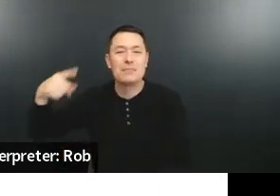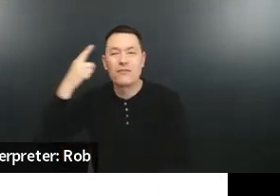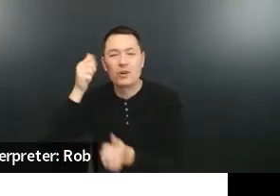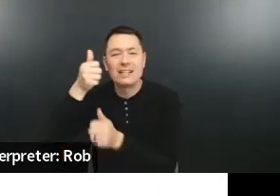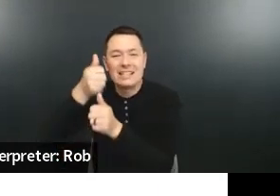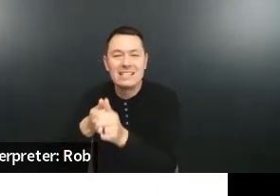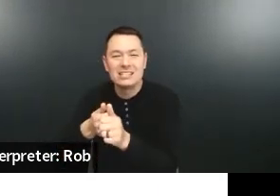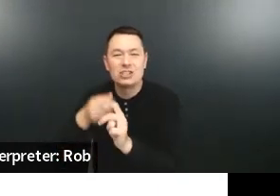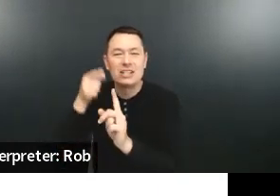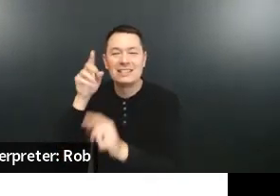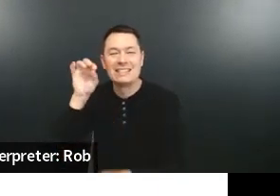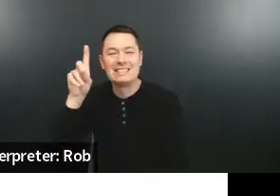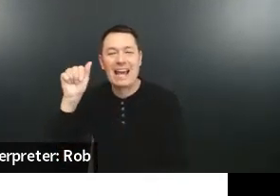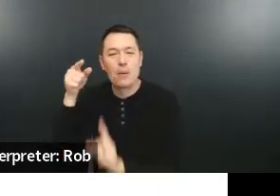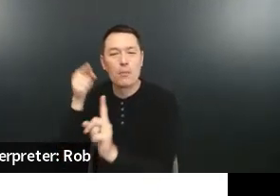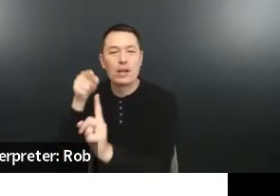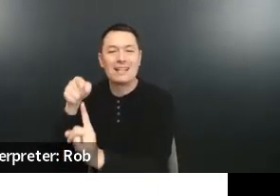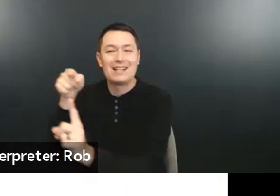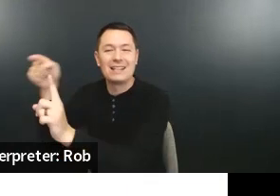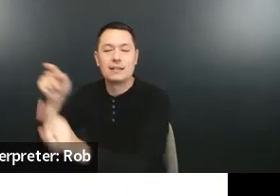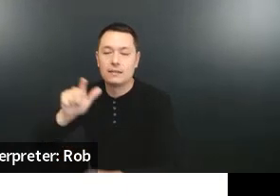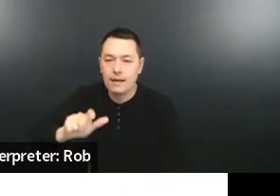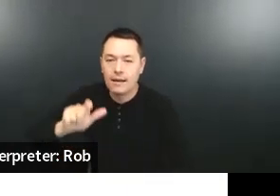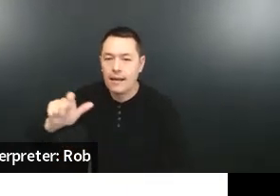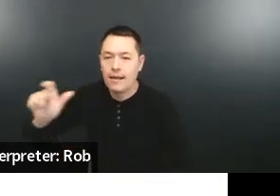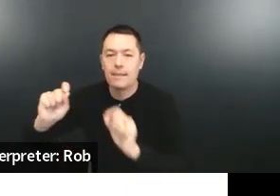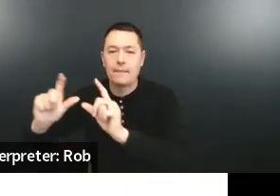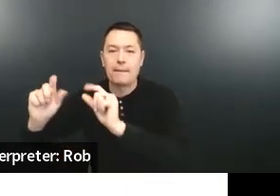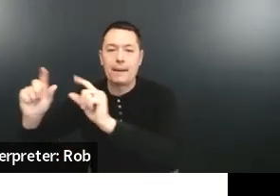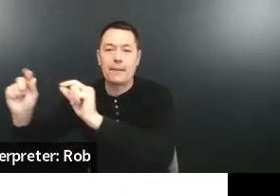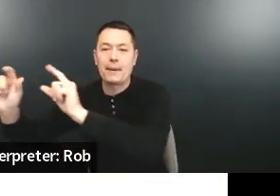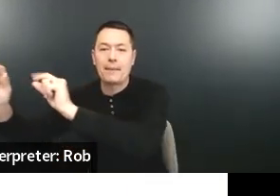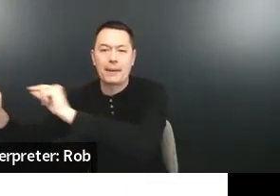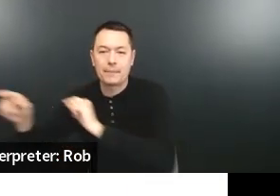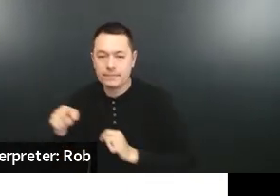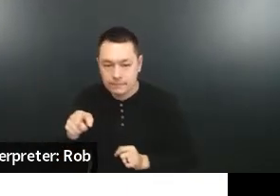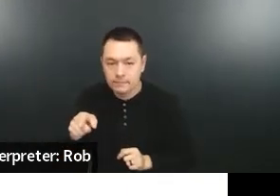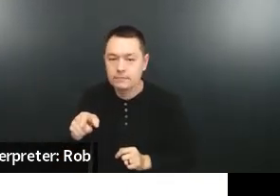And so then you're going to be able to see these are the accounts there. But now we go back to